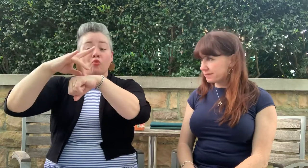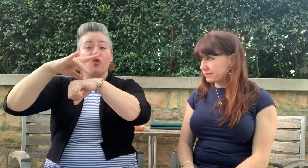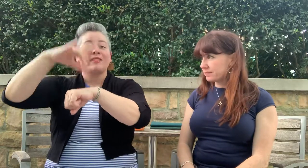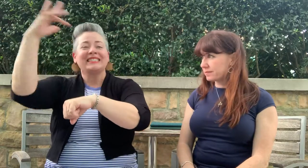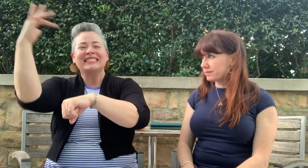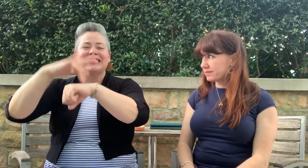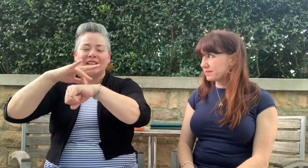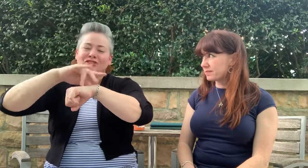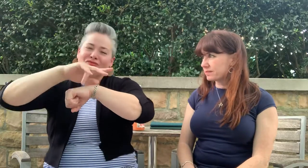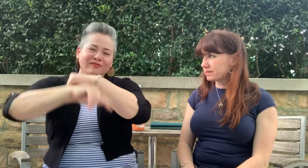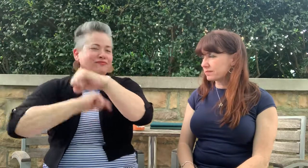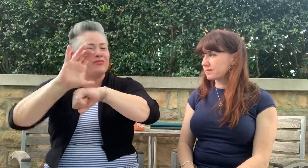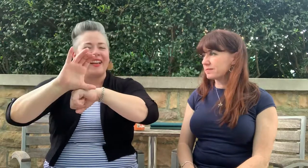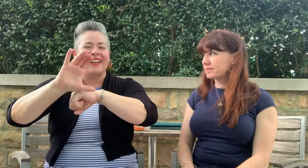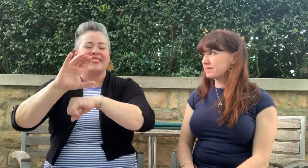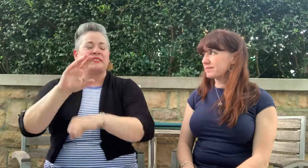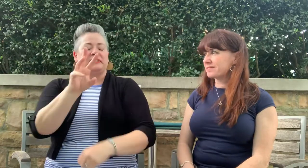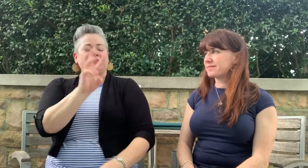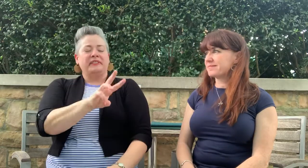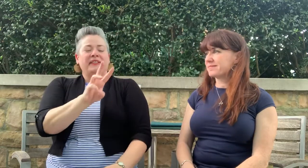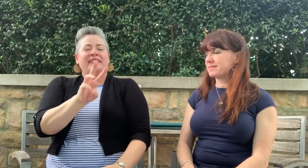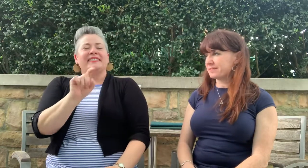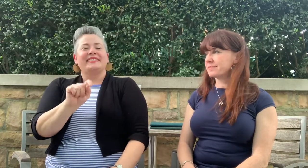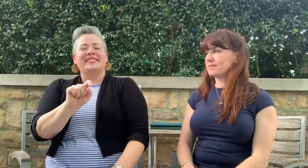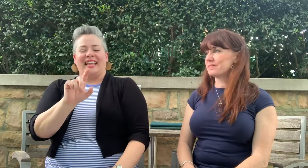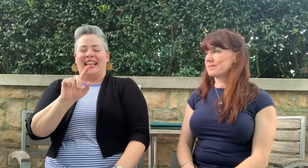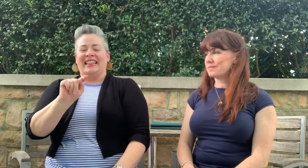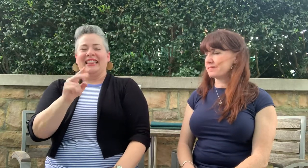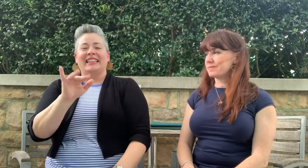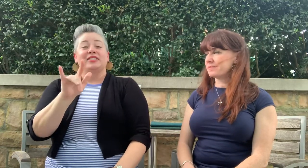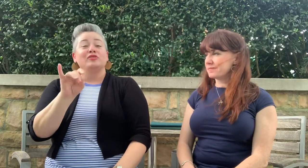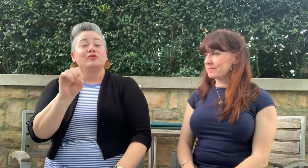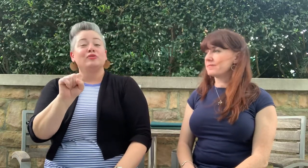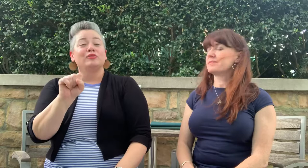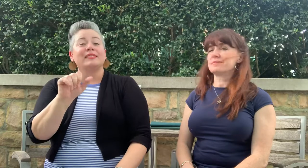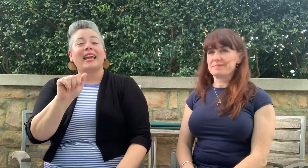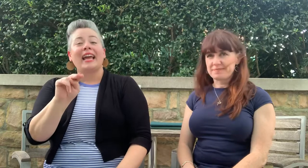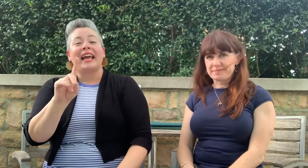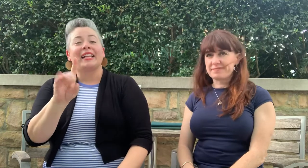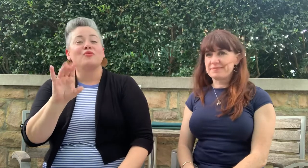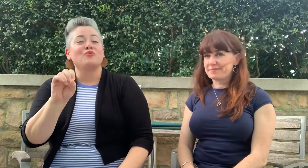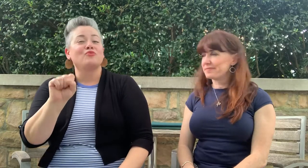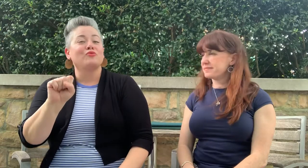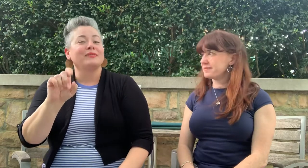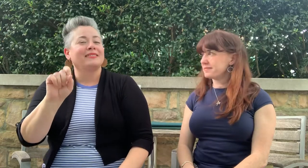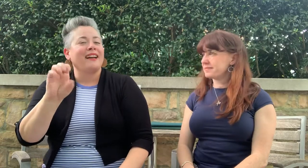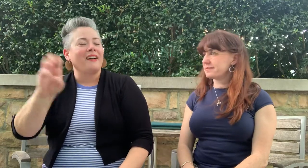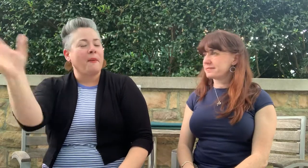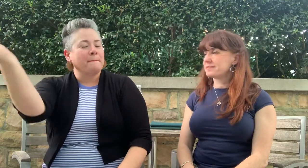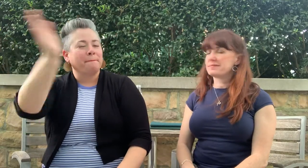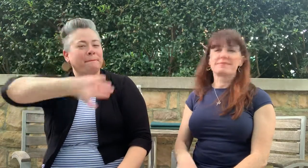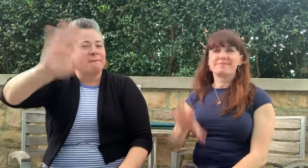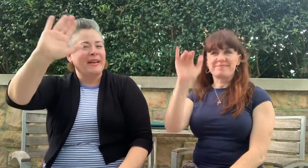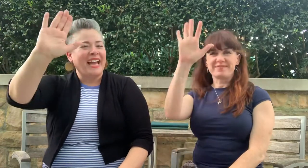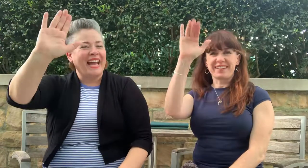www.thistlesandcoos.com